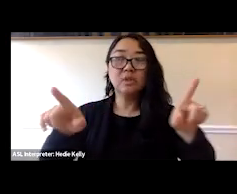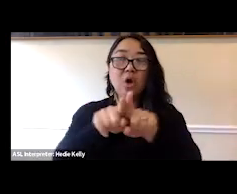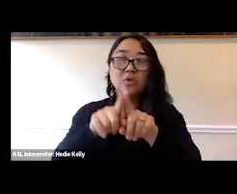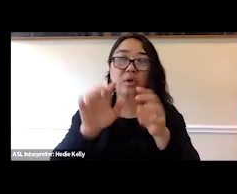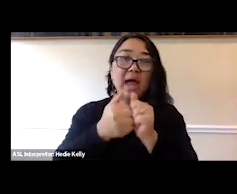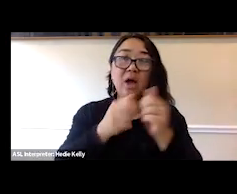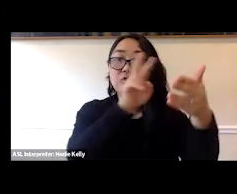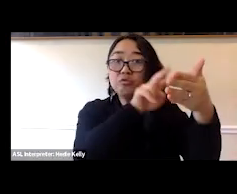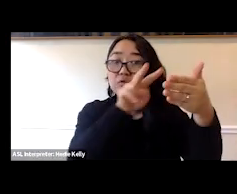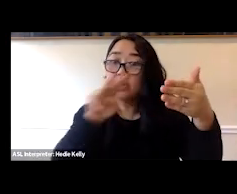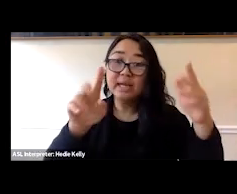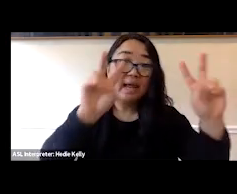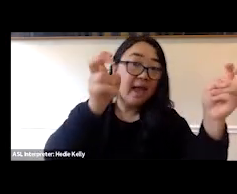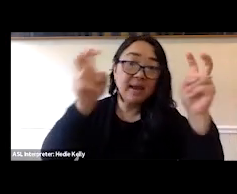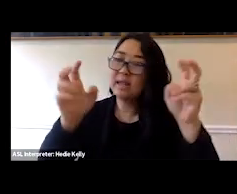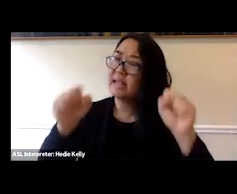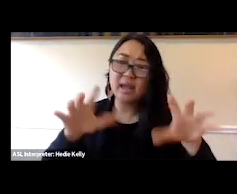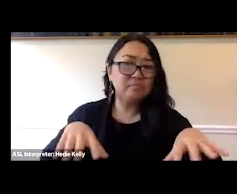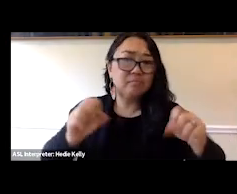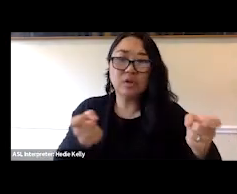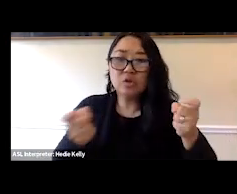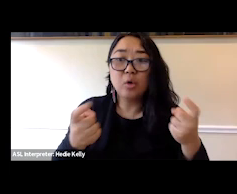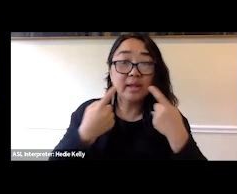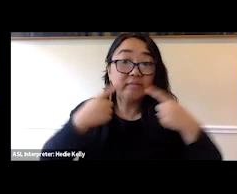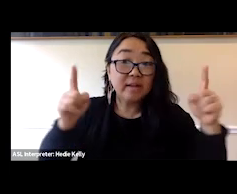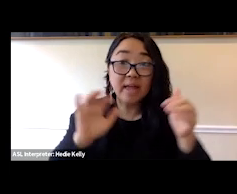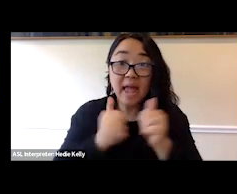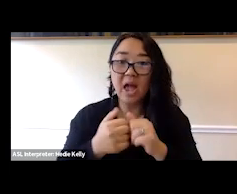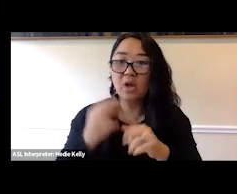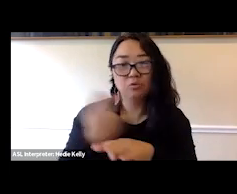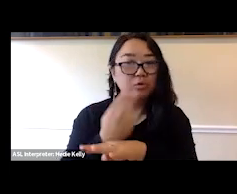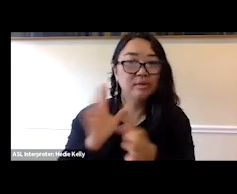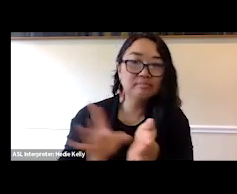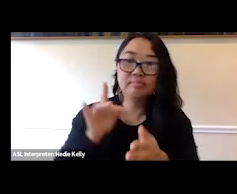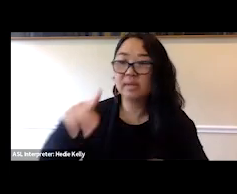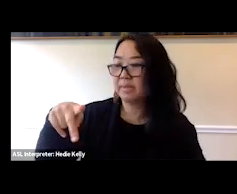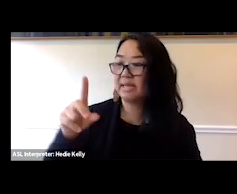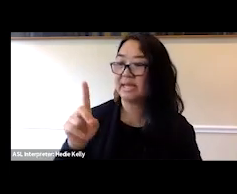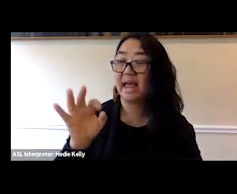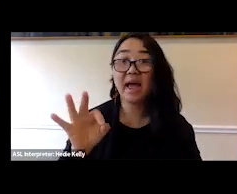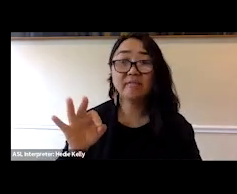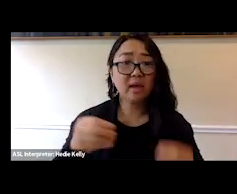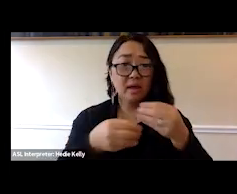You can control all of that very effectively in PDFs. It doesn't stop there. It actually extends even further